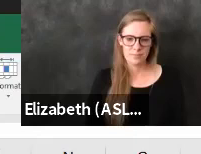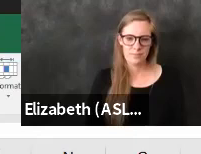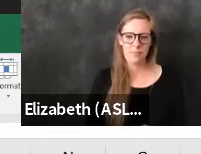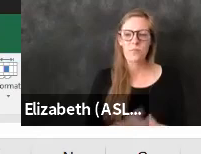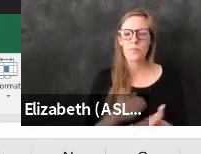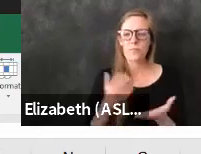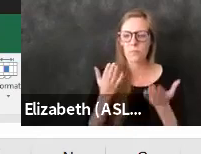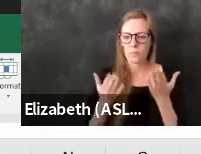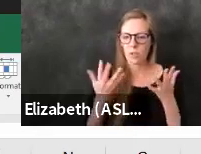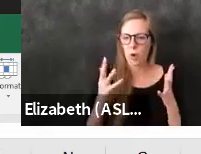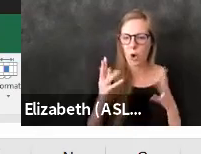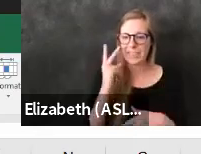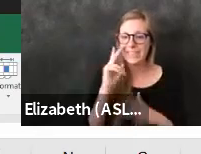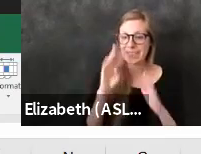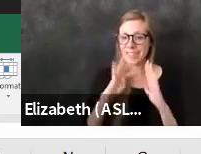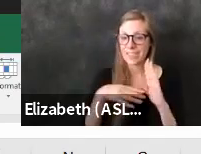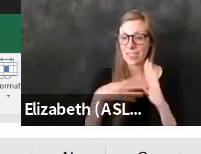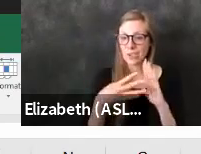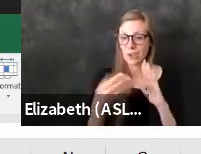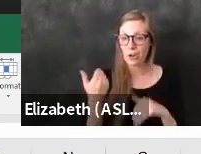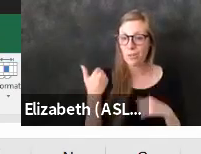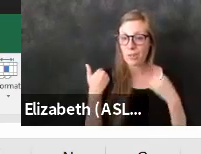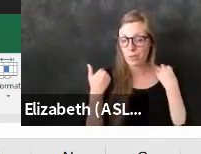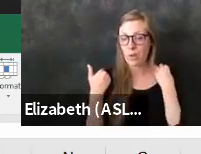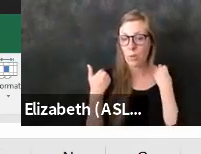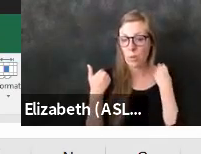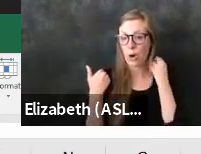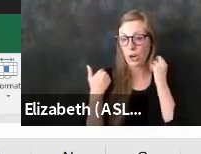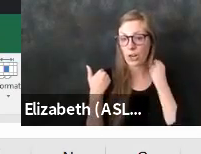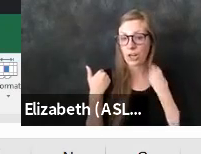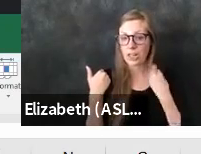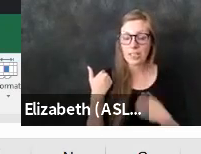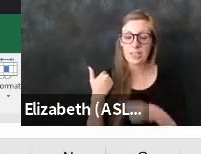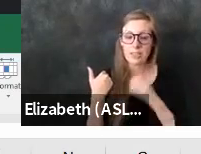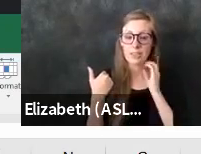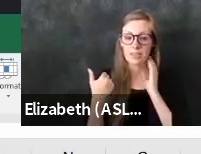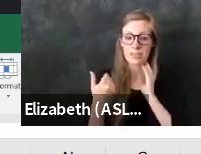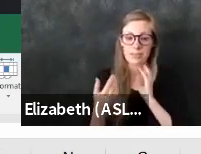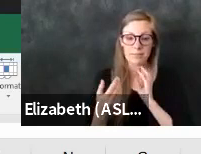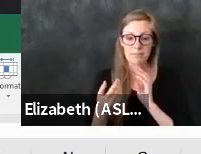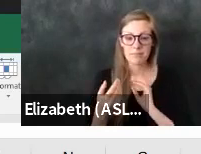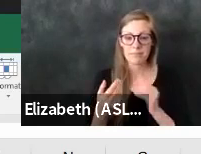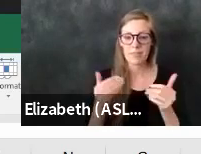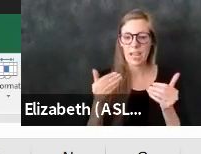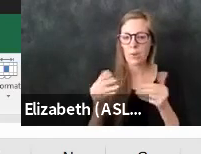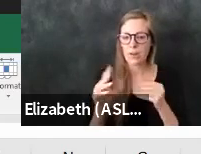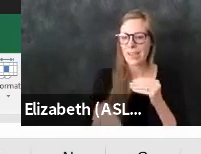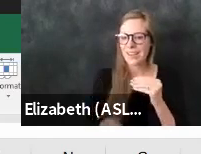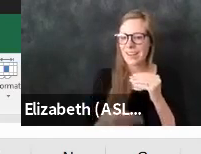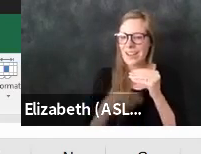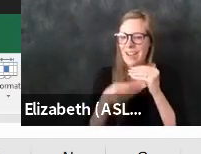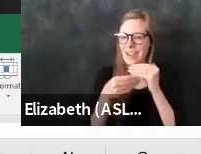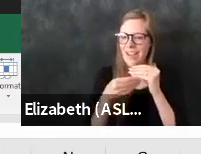chart here, at least the the vaccines administered chart. I took the liberty of adding our projected